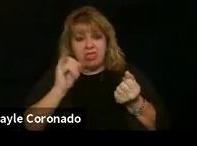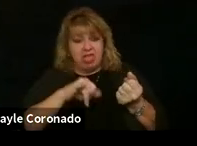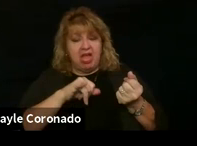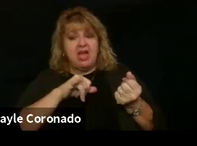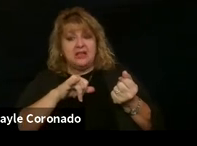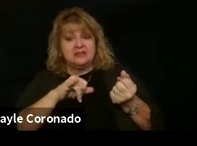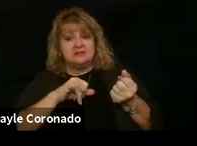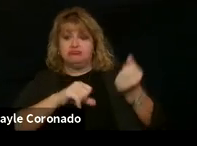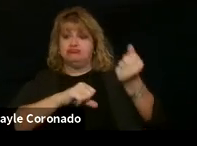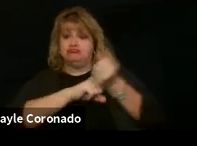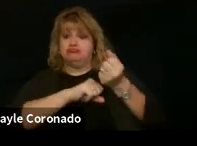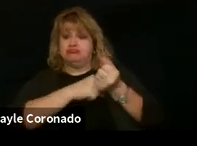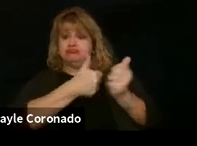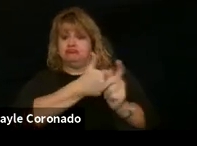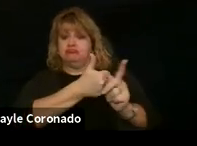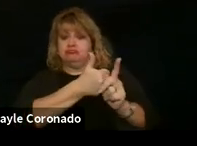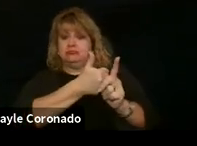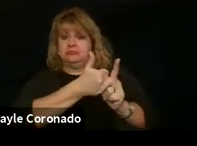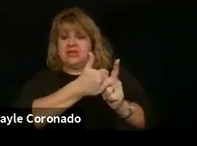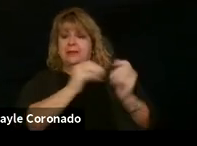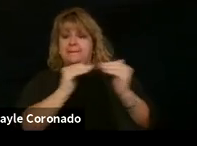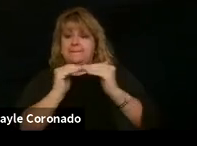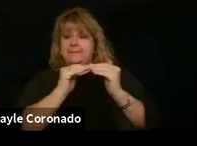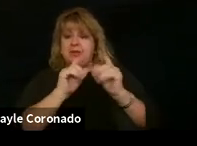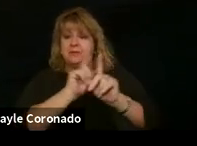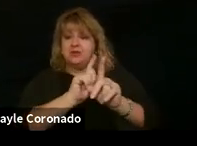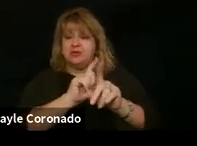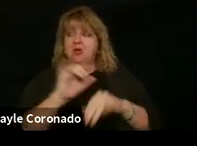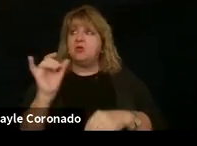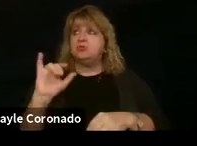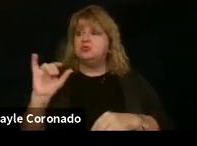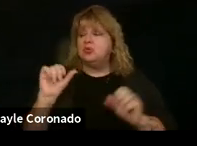and even to help them to better